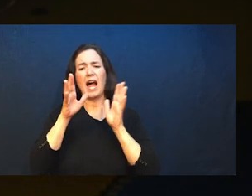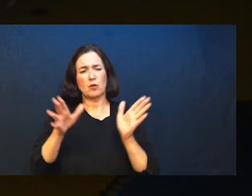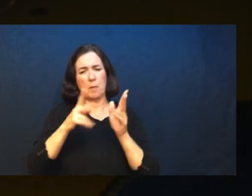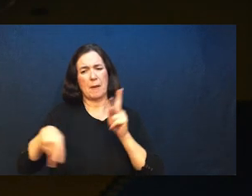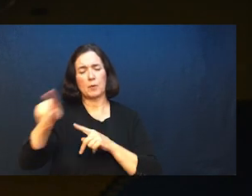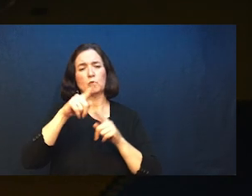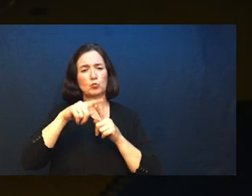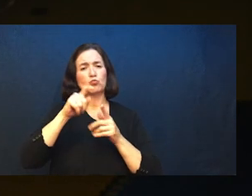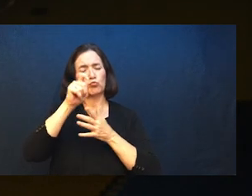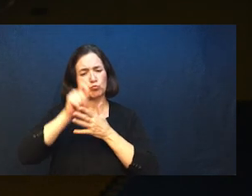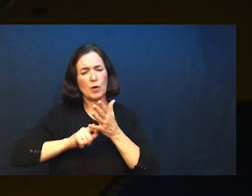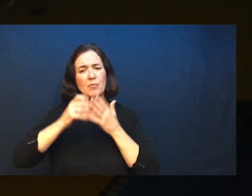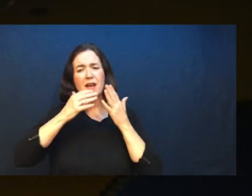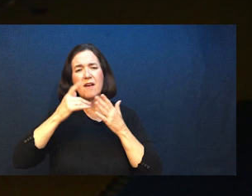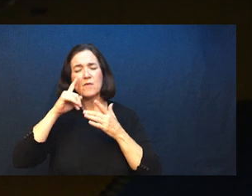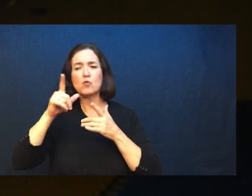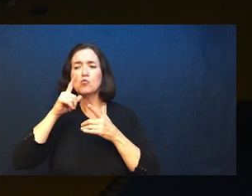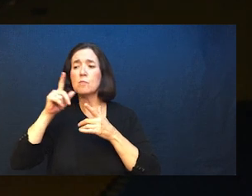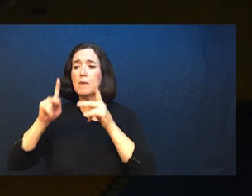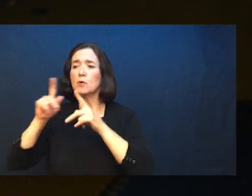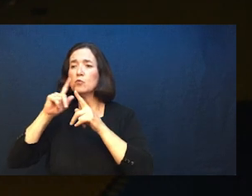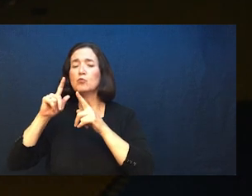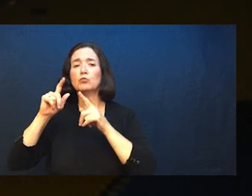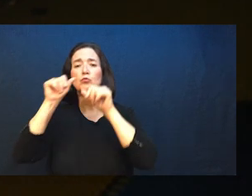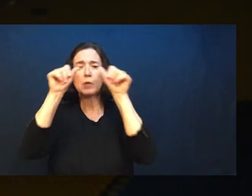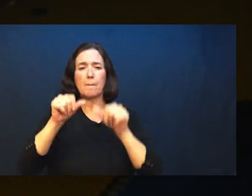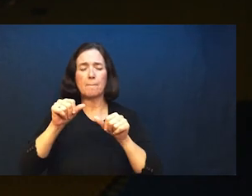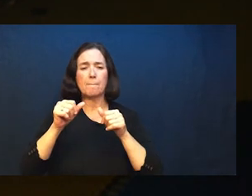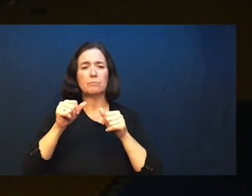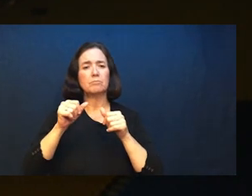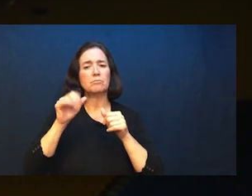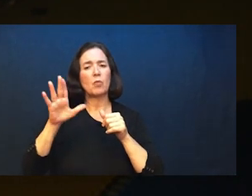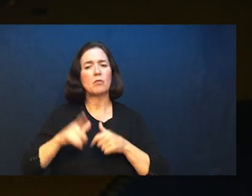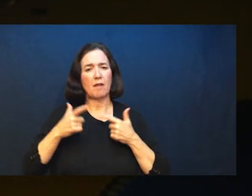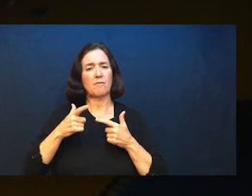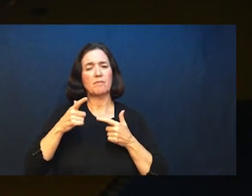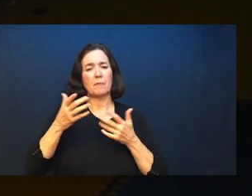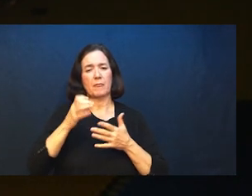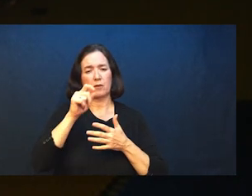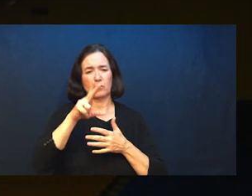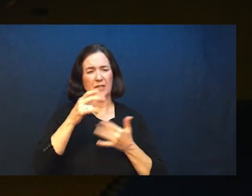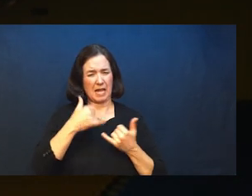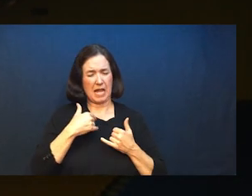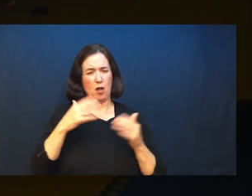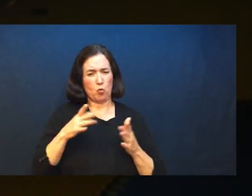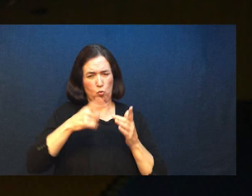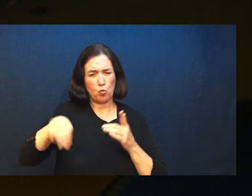to write thank you notes to individuals who shaped their journeys at ETSU. Graduates, I encourage you to do likewise today.